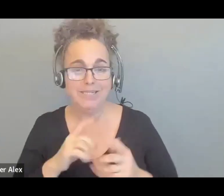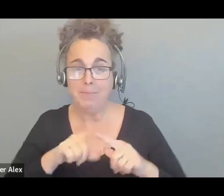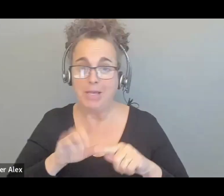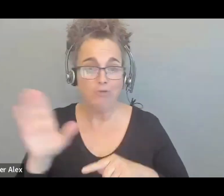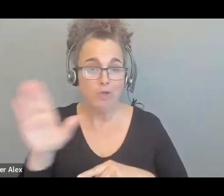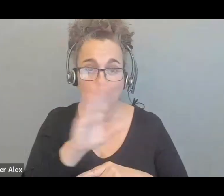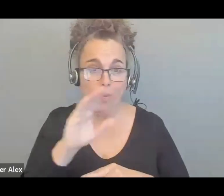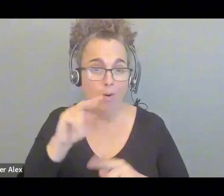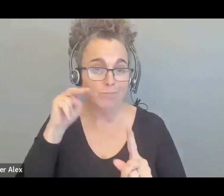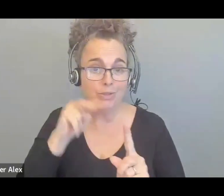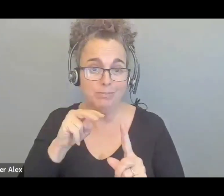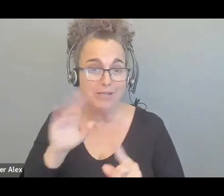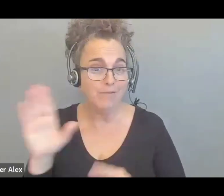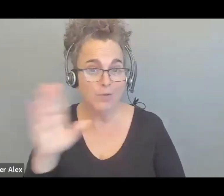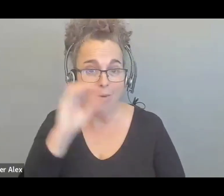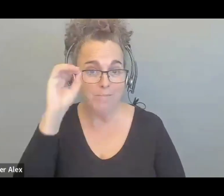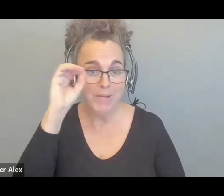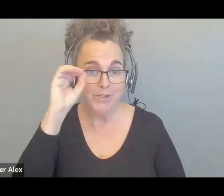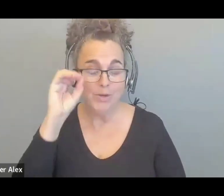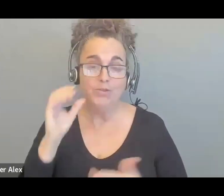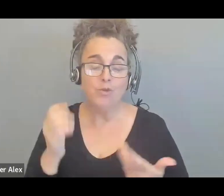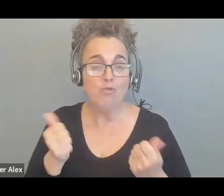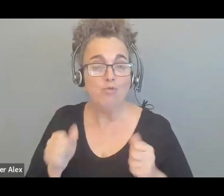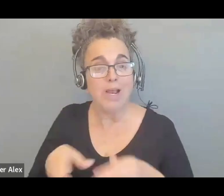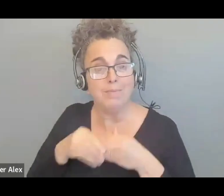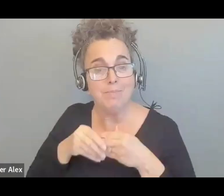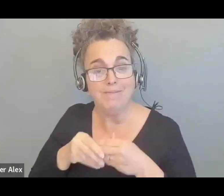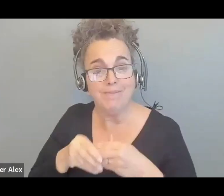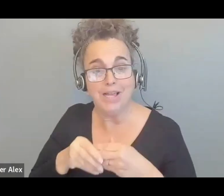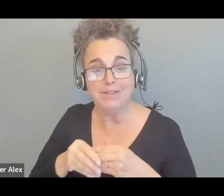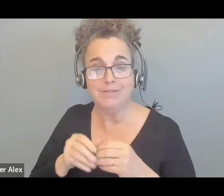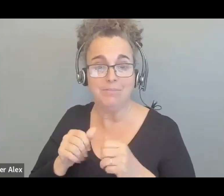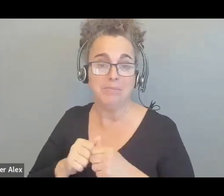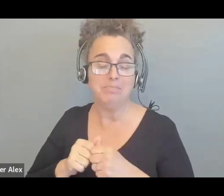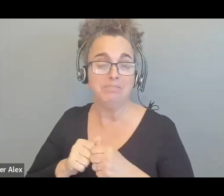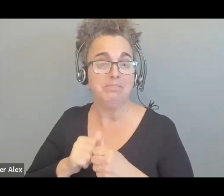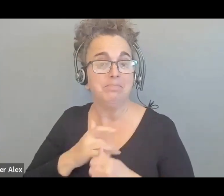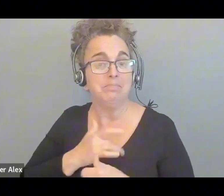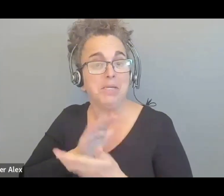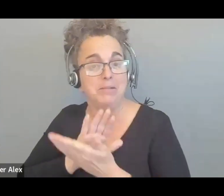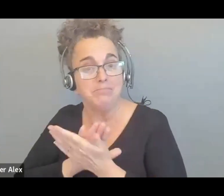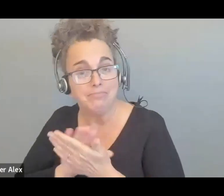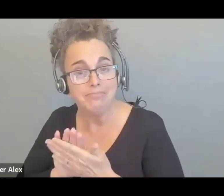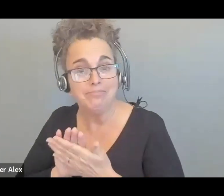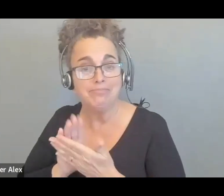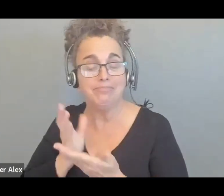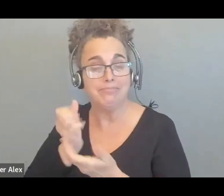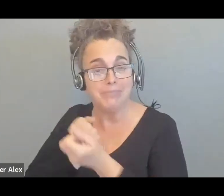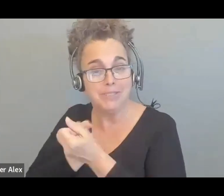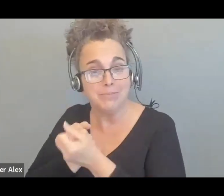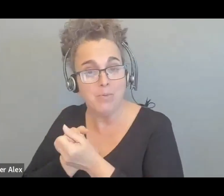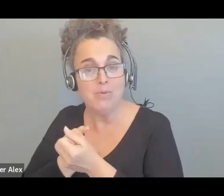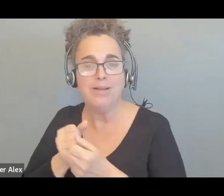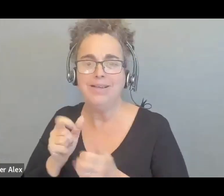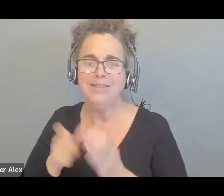And so give grace, give grace, because a lot of times you may be dealing with an accessibility professional